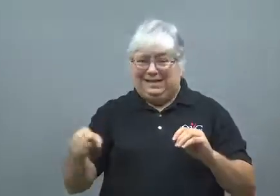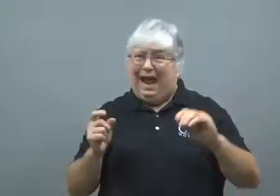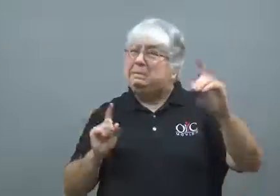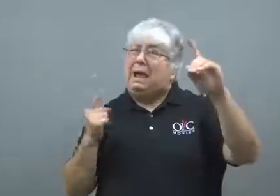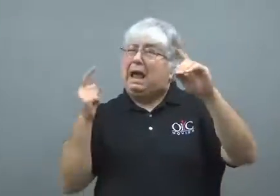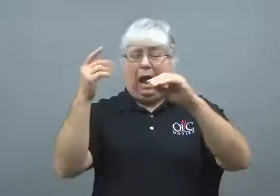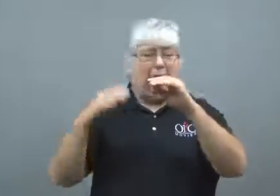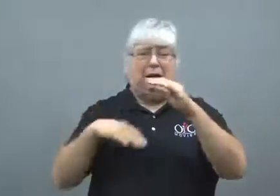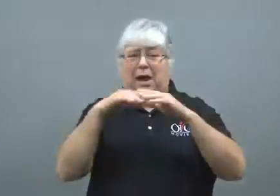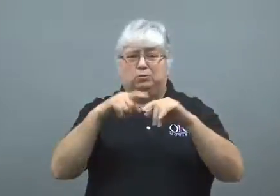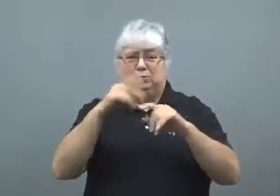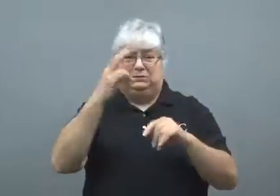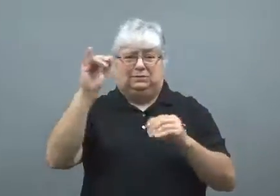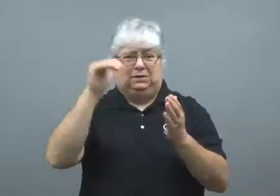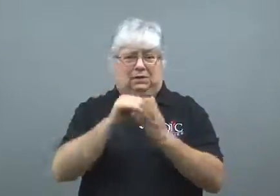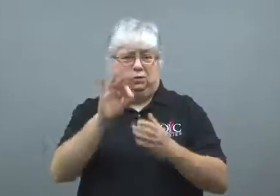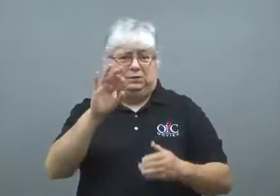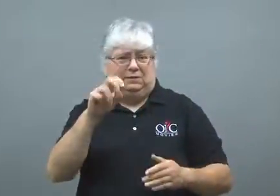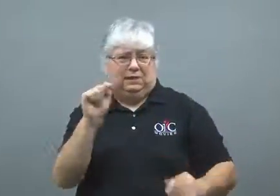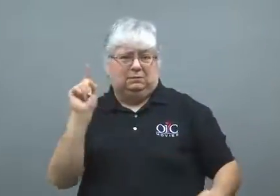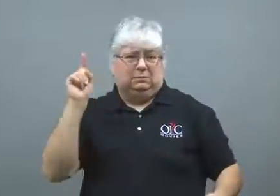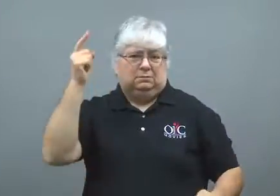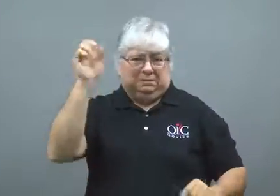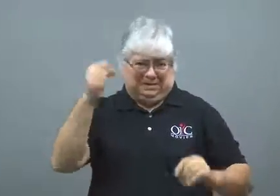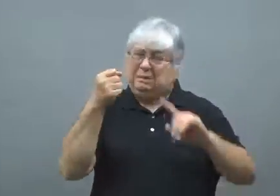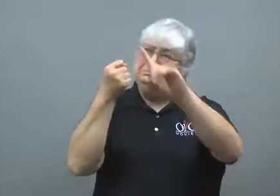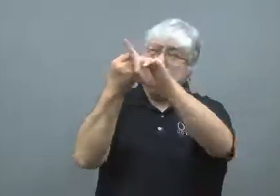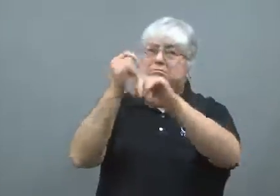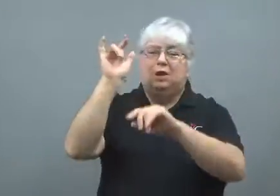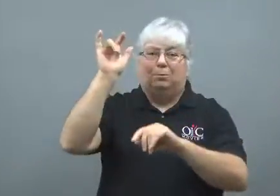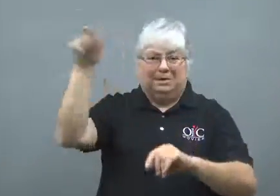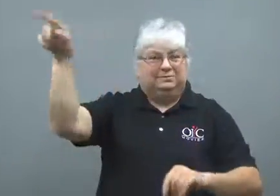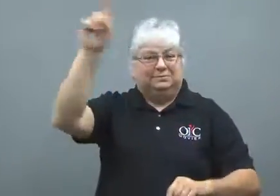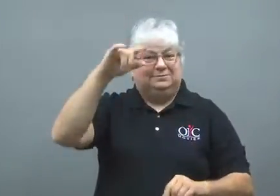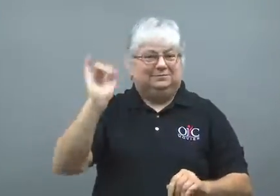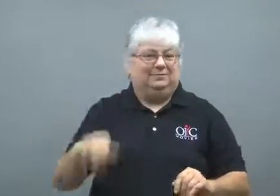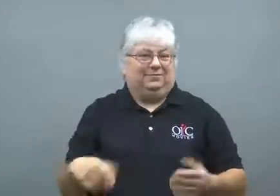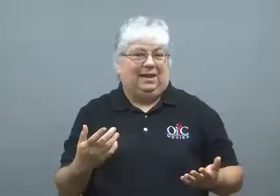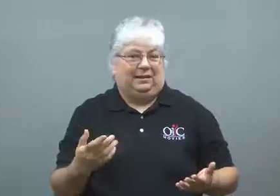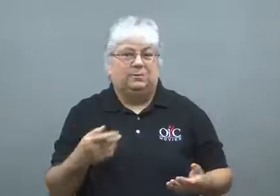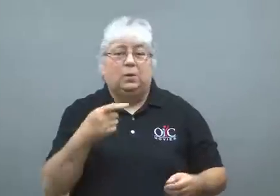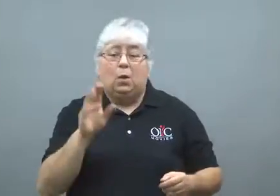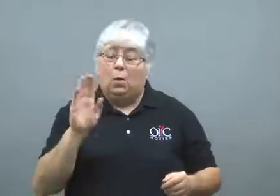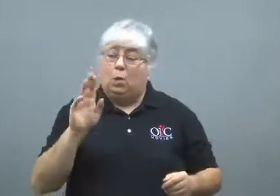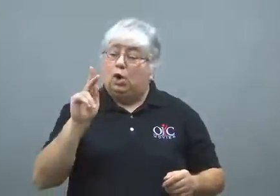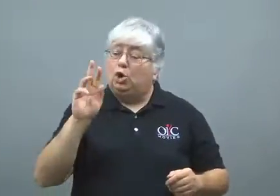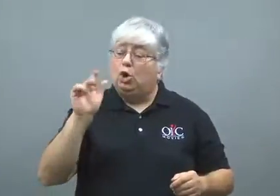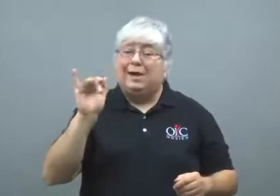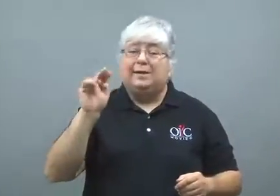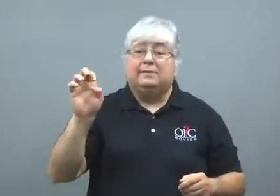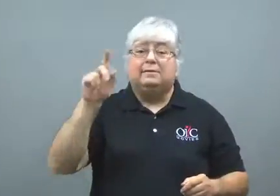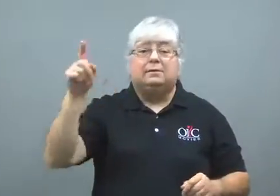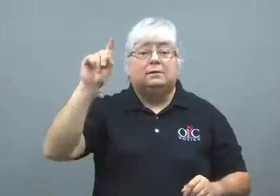It can strike airplanes up to 70,000 feet up.